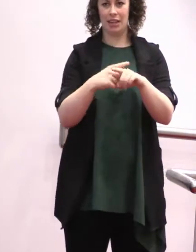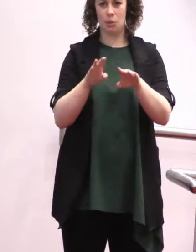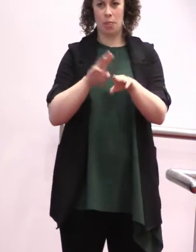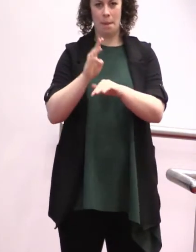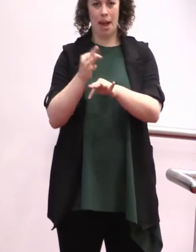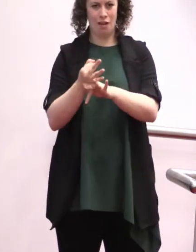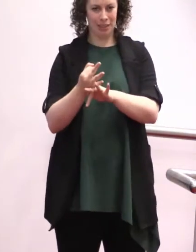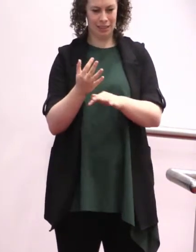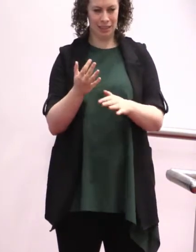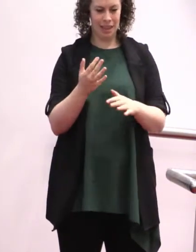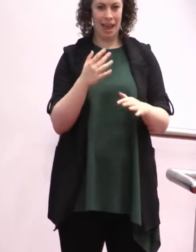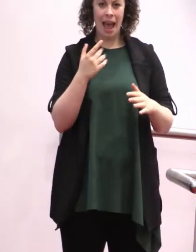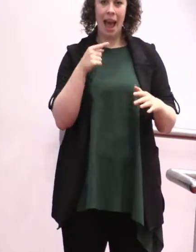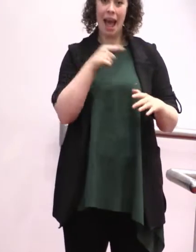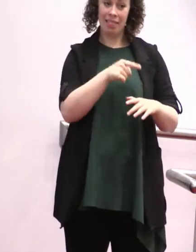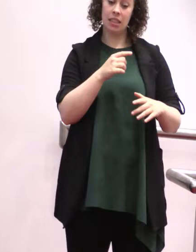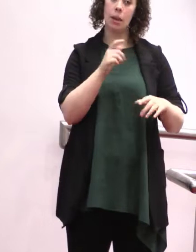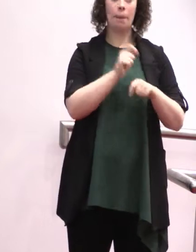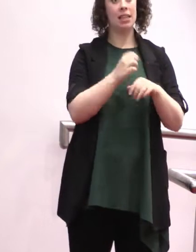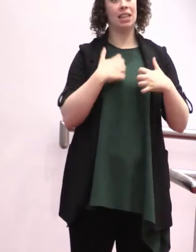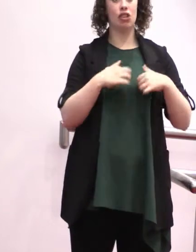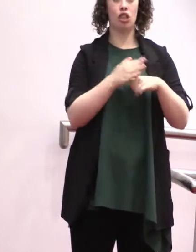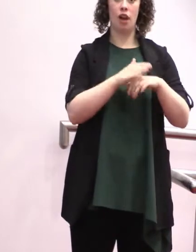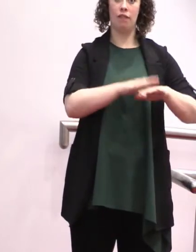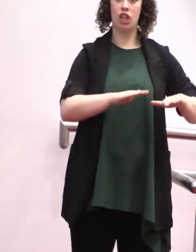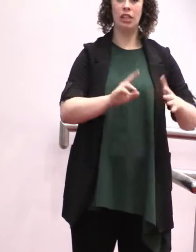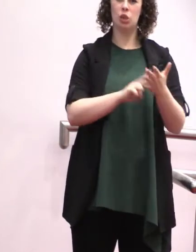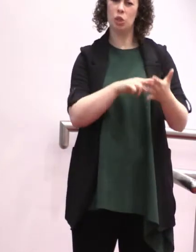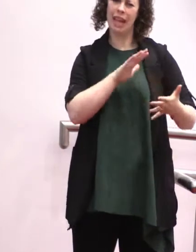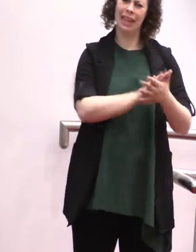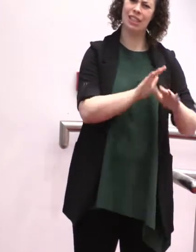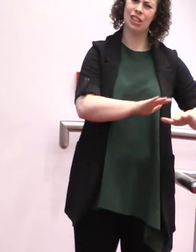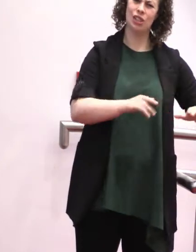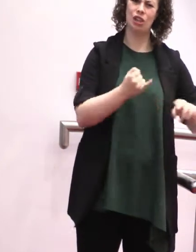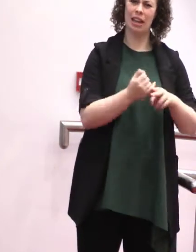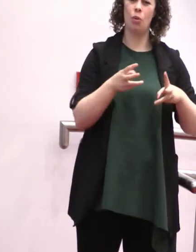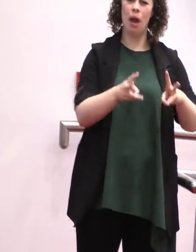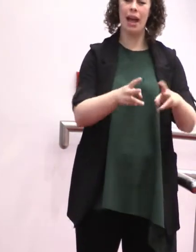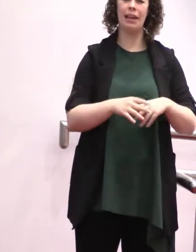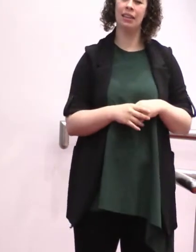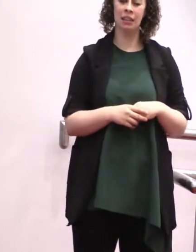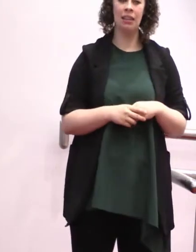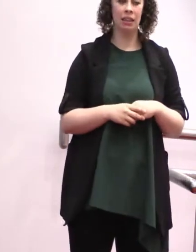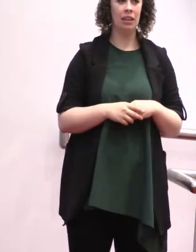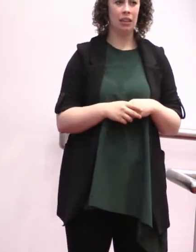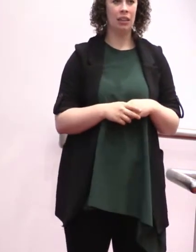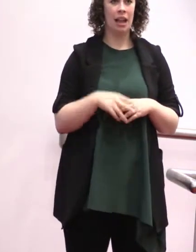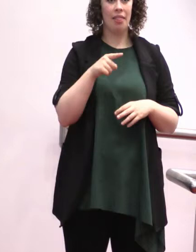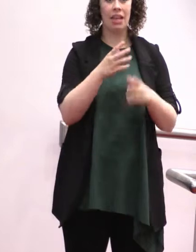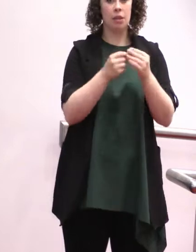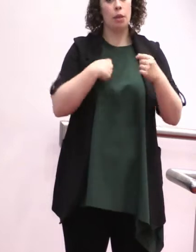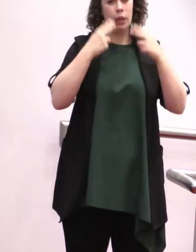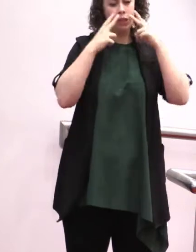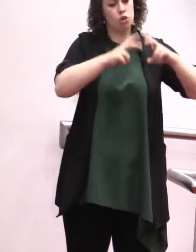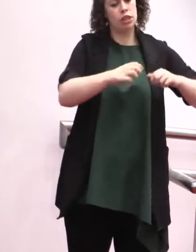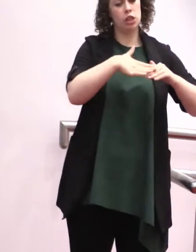is used against this is something that would need to be researched and explored.